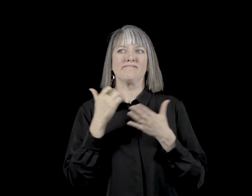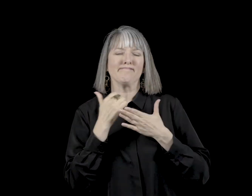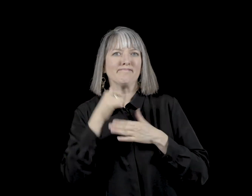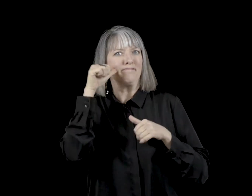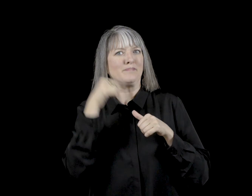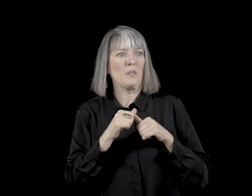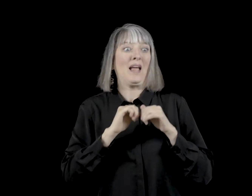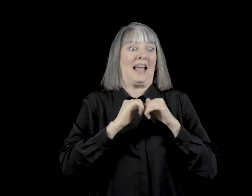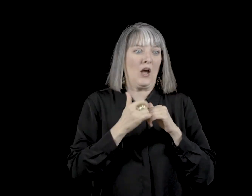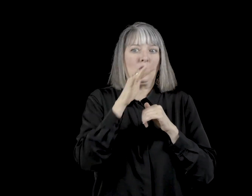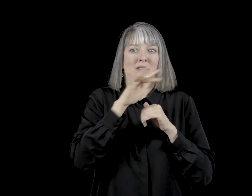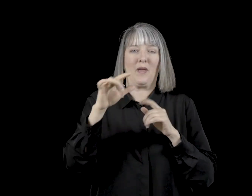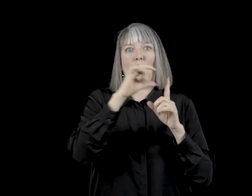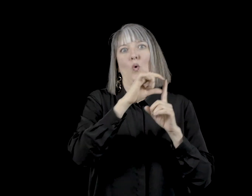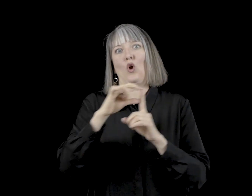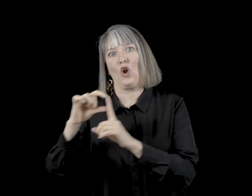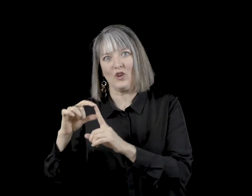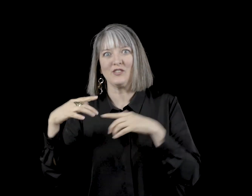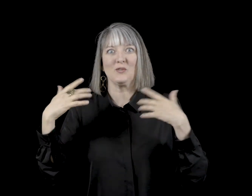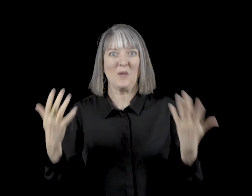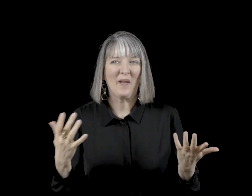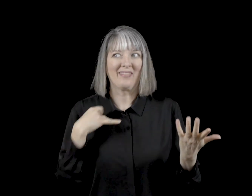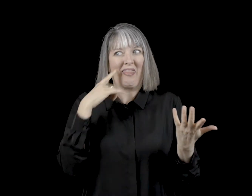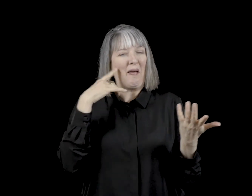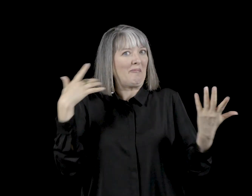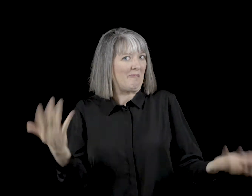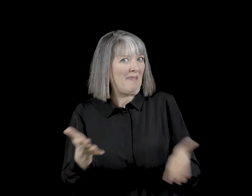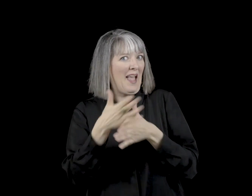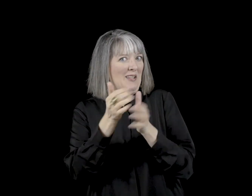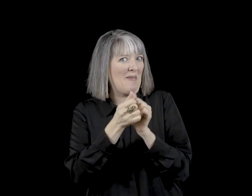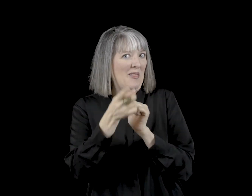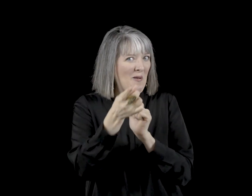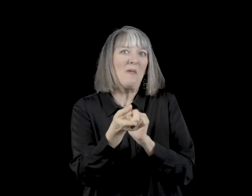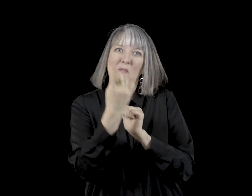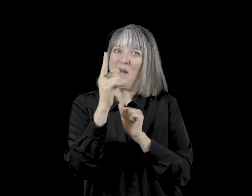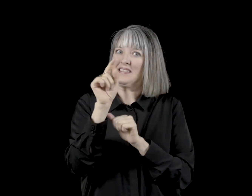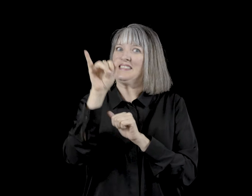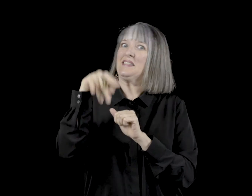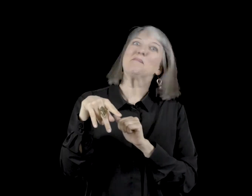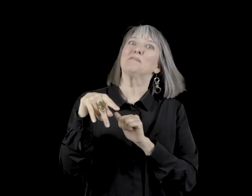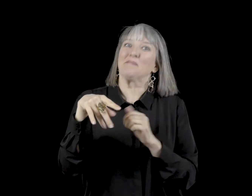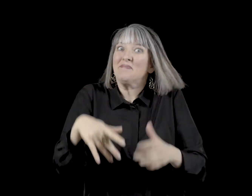It helped with teaching me how to spell certain words. So I figured why not share one of those tip with you!